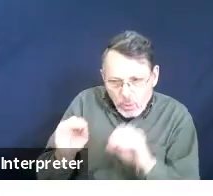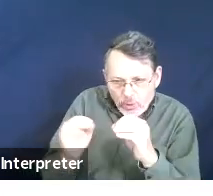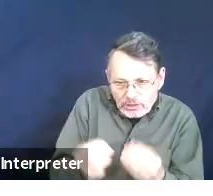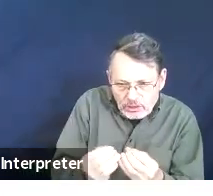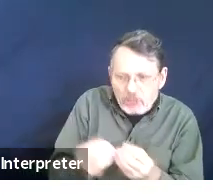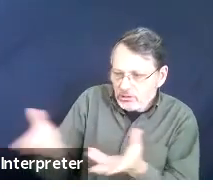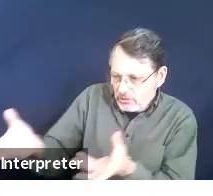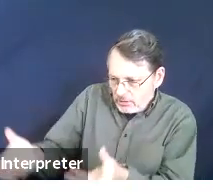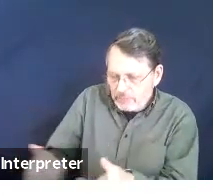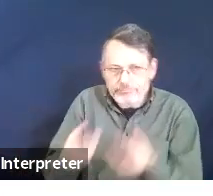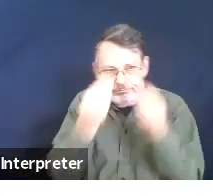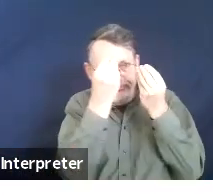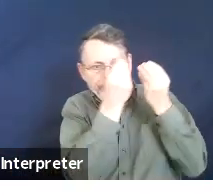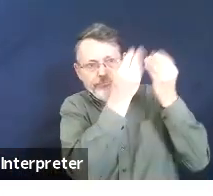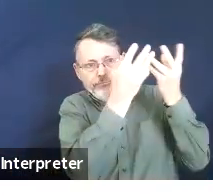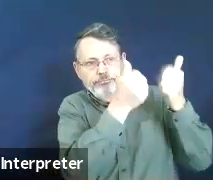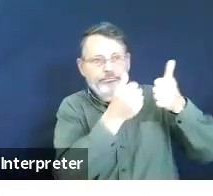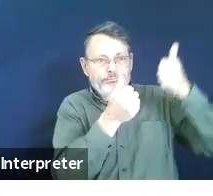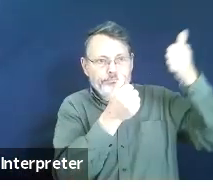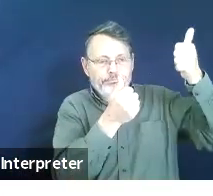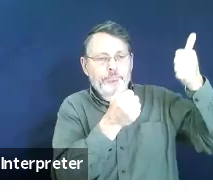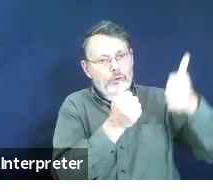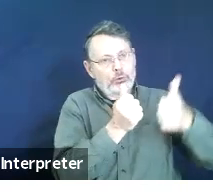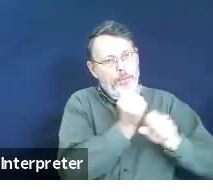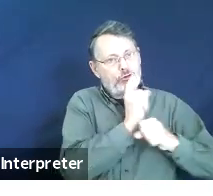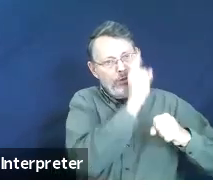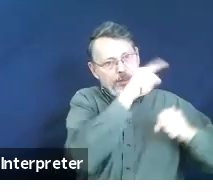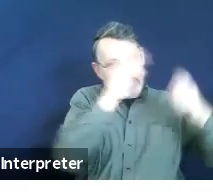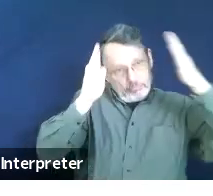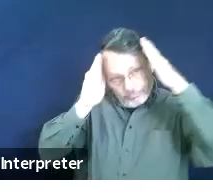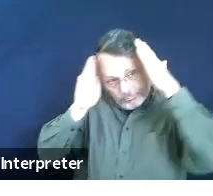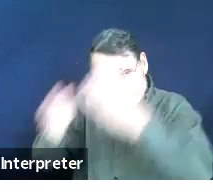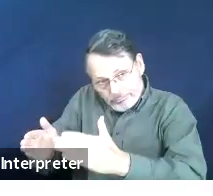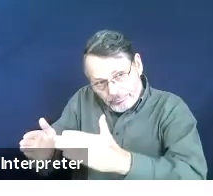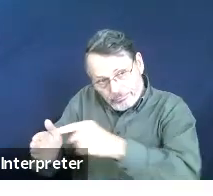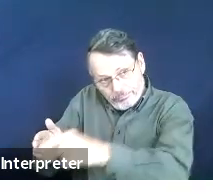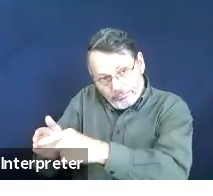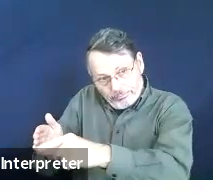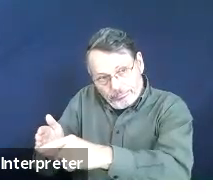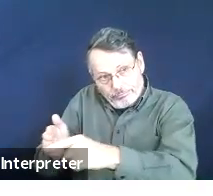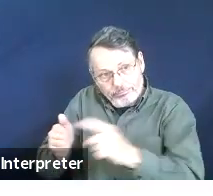to ensure that it's receiving the appropriate attention from emergency management and that